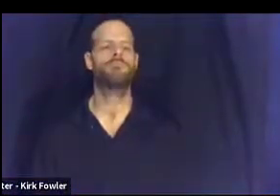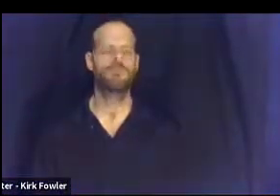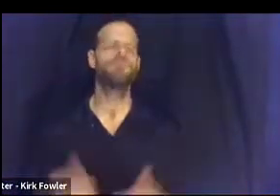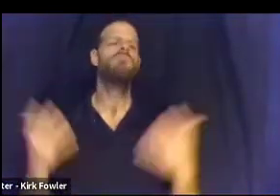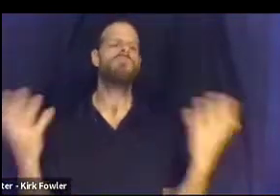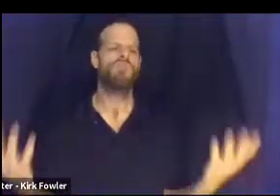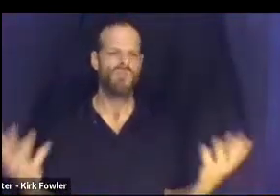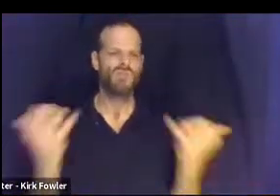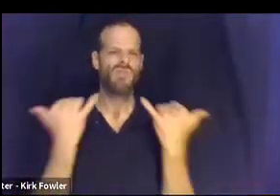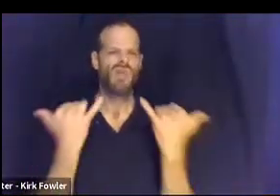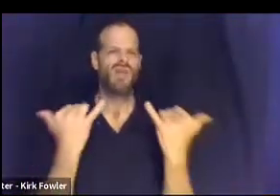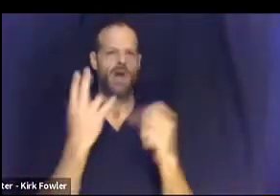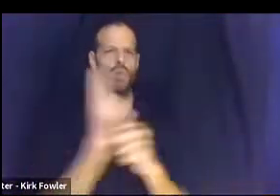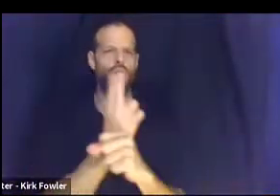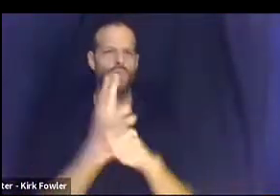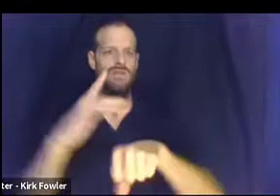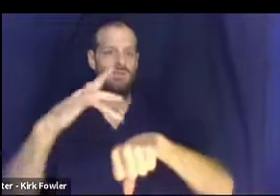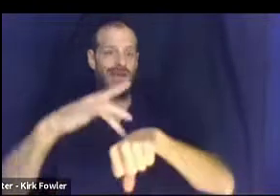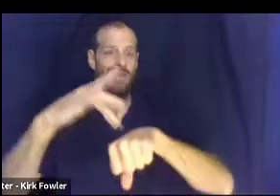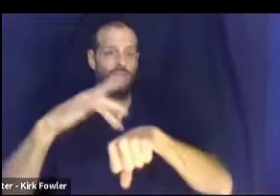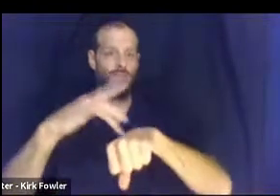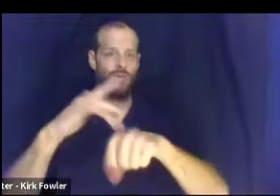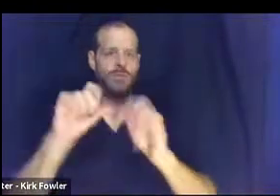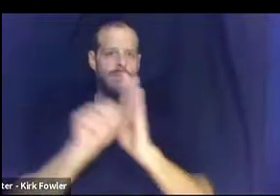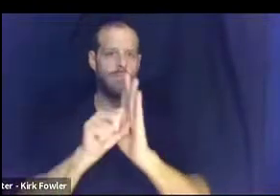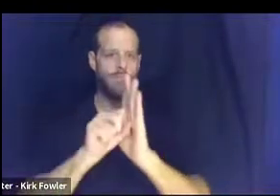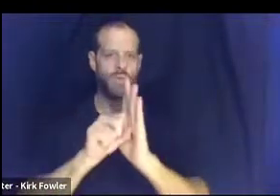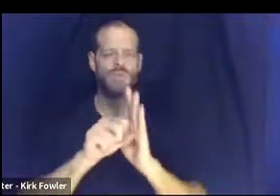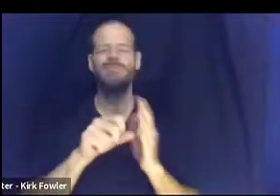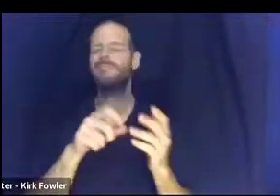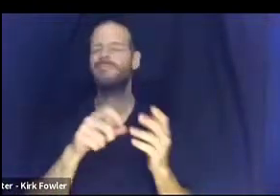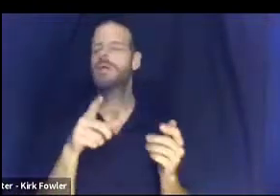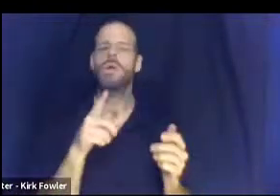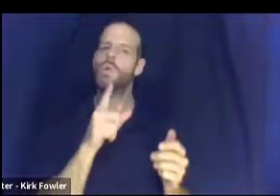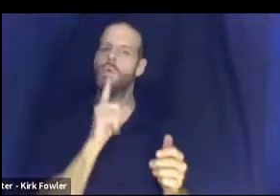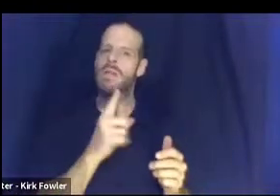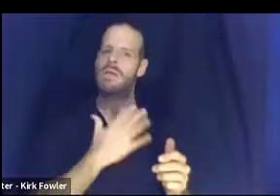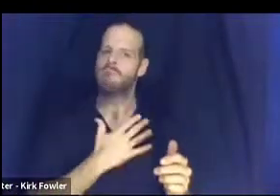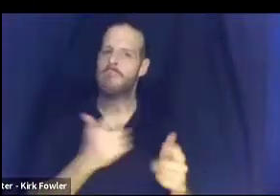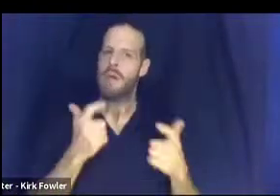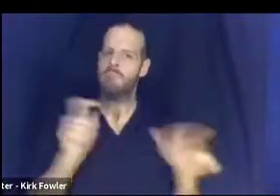and this is like my biggest pet peeve in the use of tangible symbols.